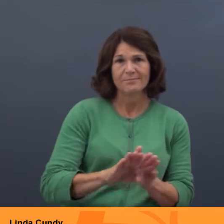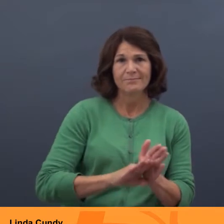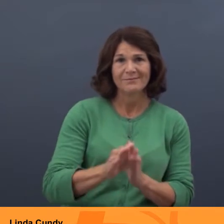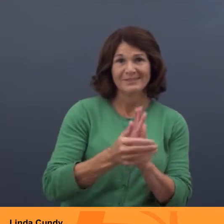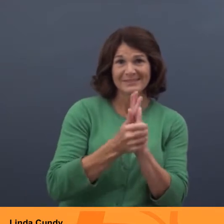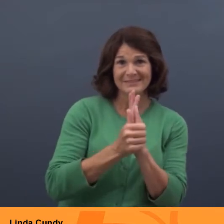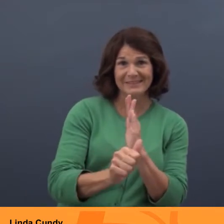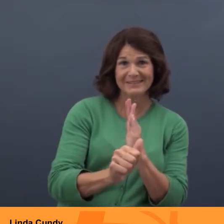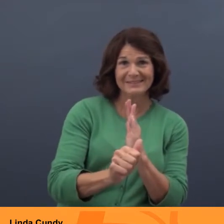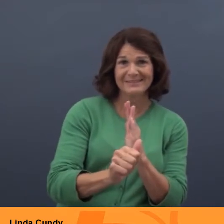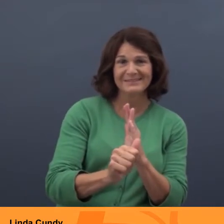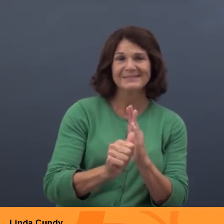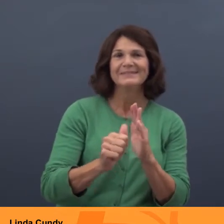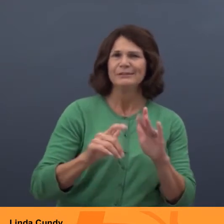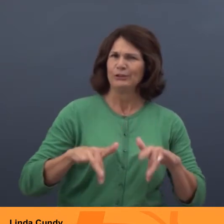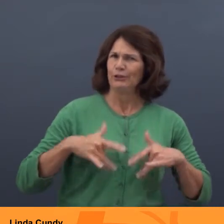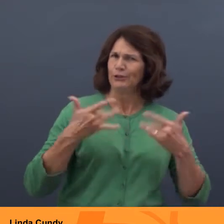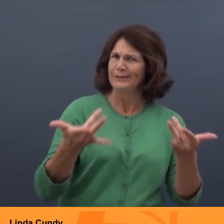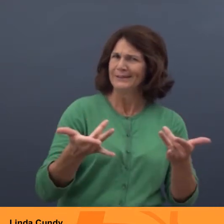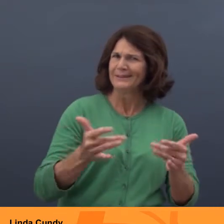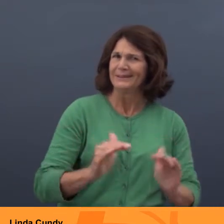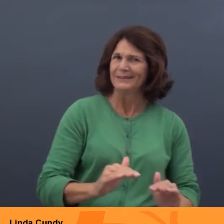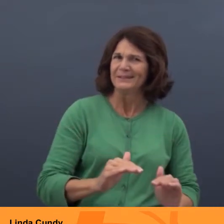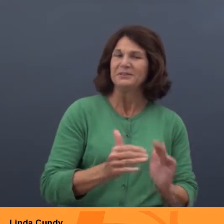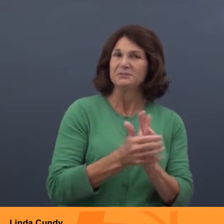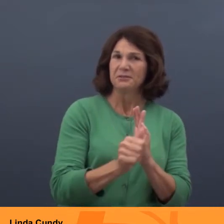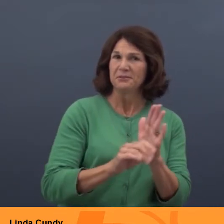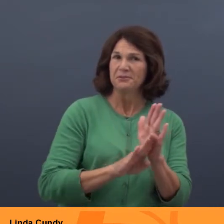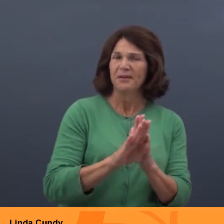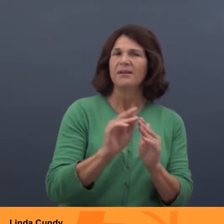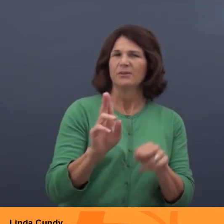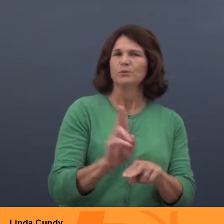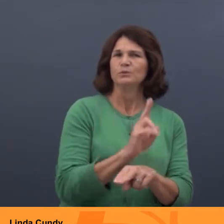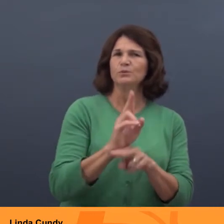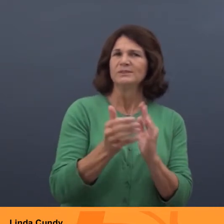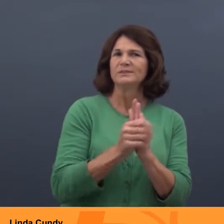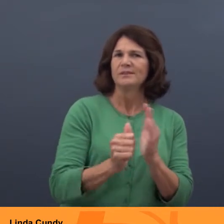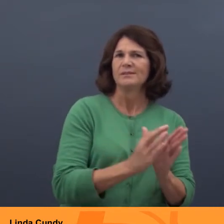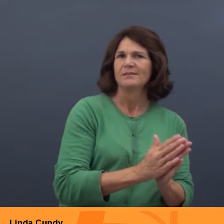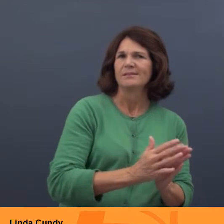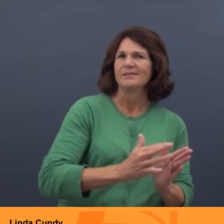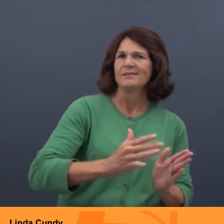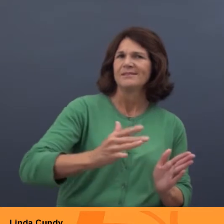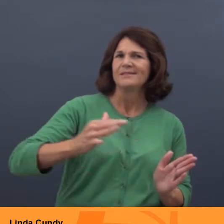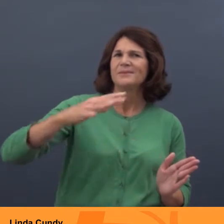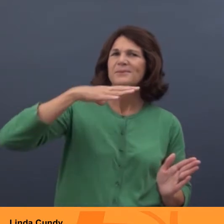they can develop these skills early on and carry them throughout their lives.